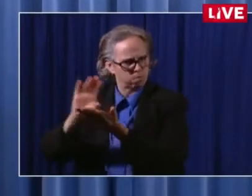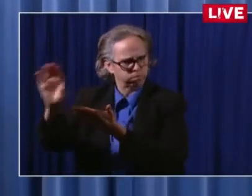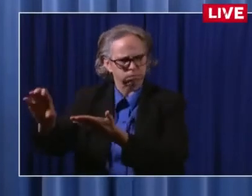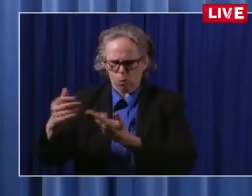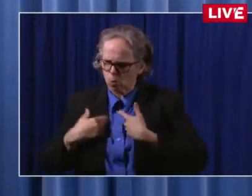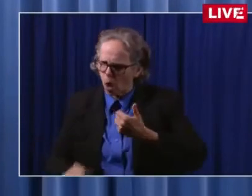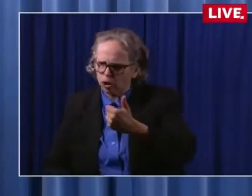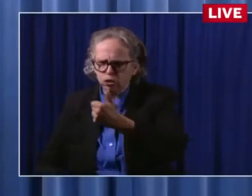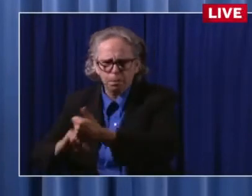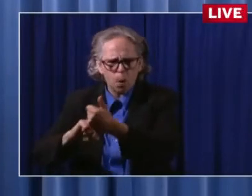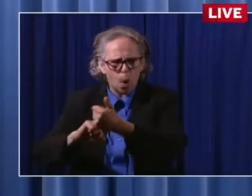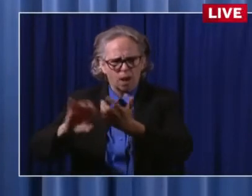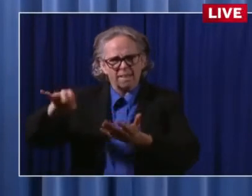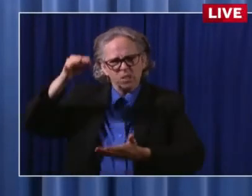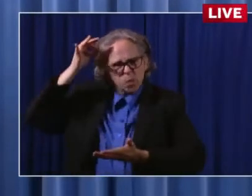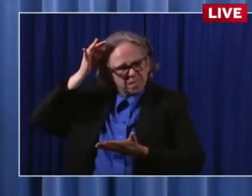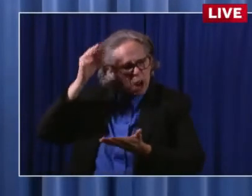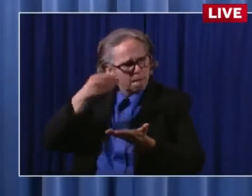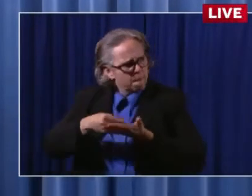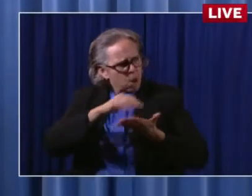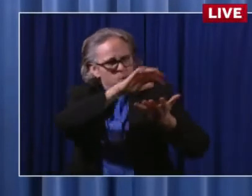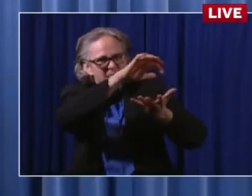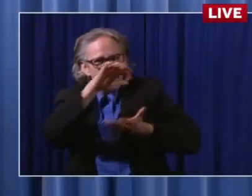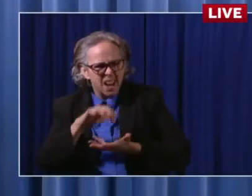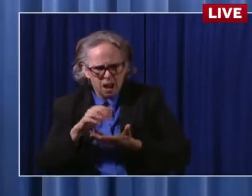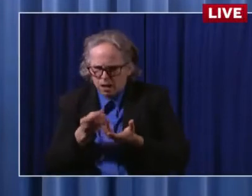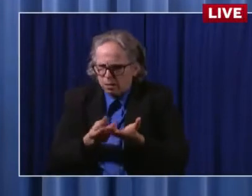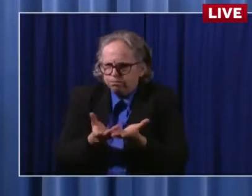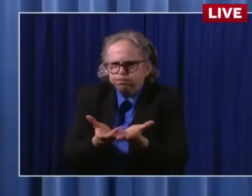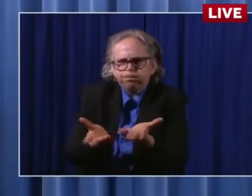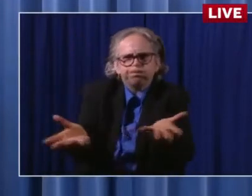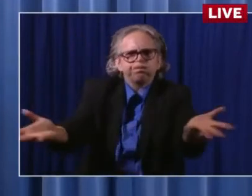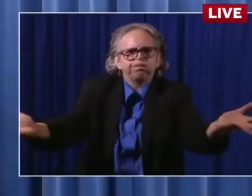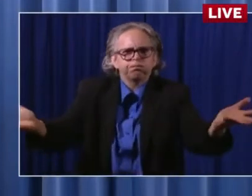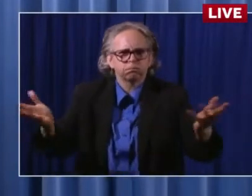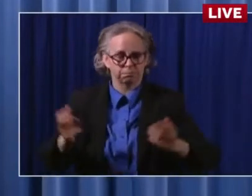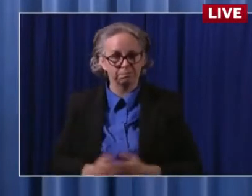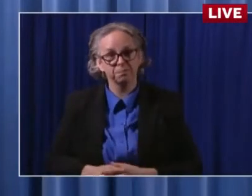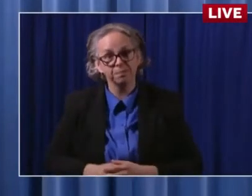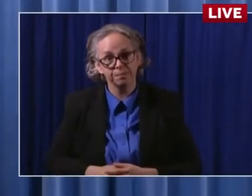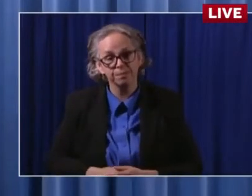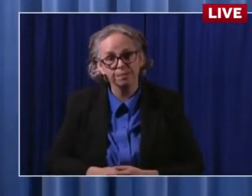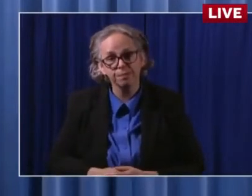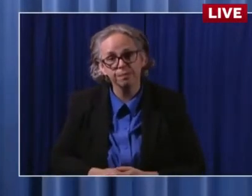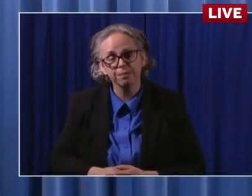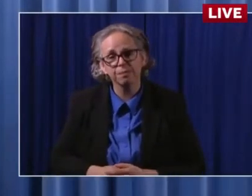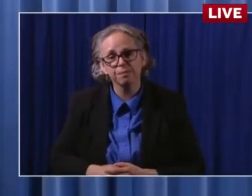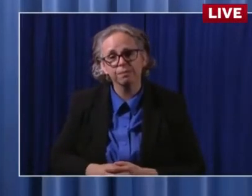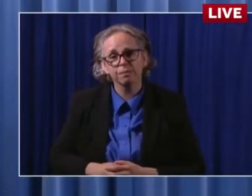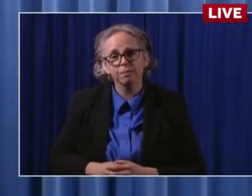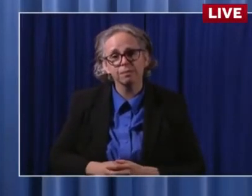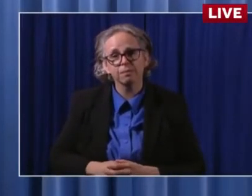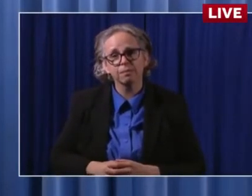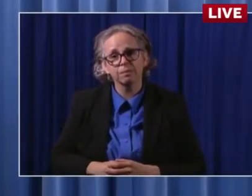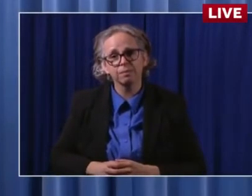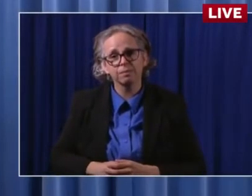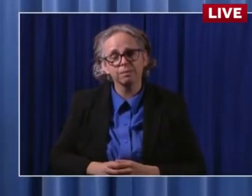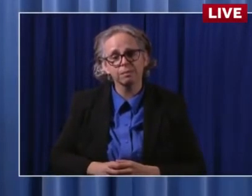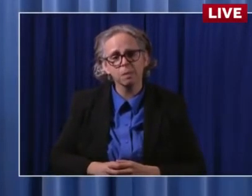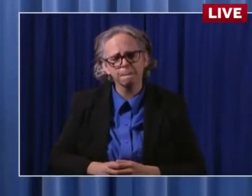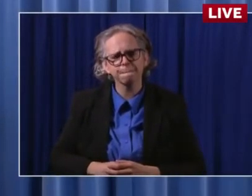WE WANT TO PROVIDE ADDITIONAL SUPPORT WAS SOME OF THE FEDERAL FUNDING WE HAVE AVAILABLE.